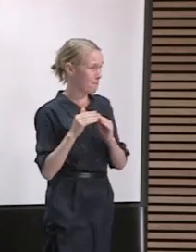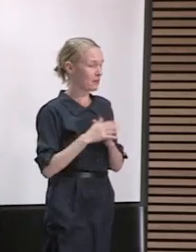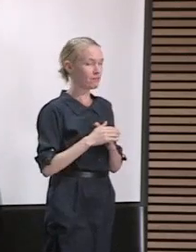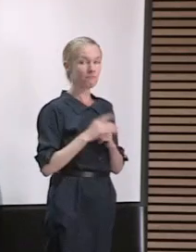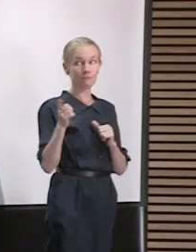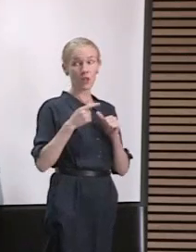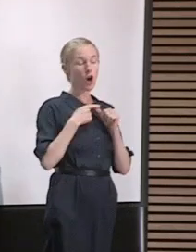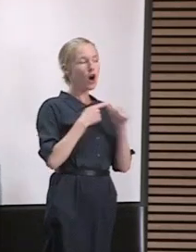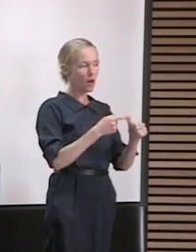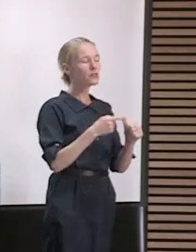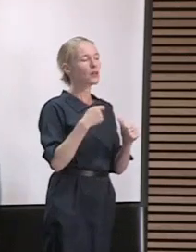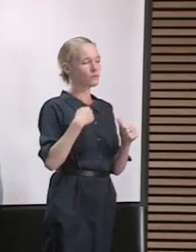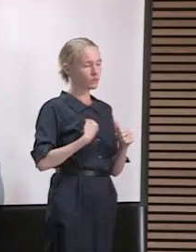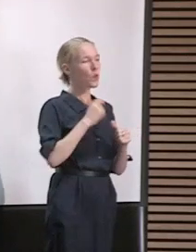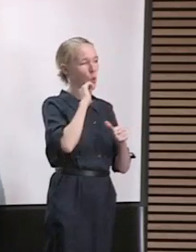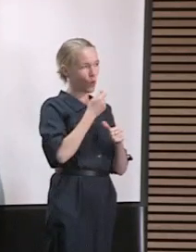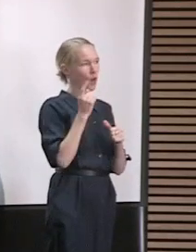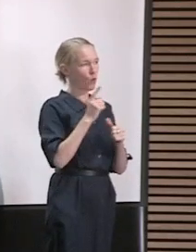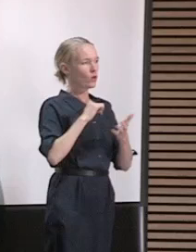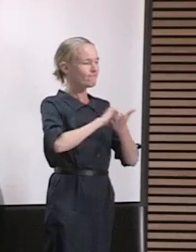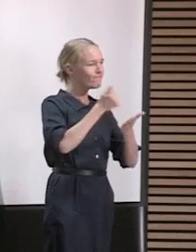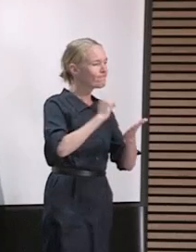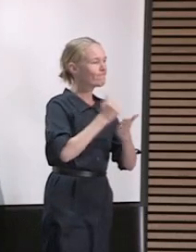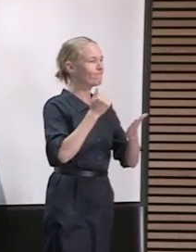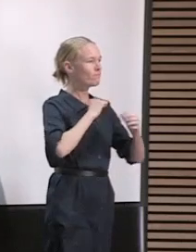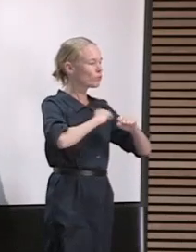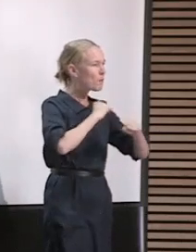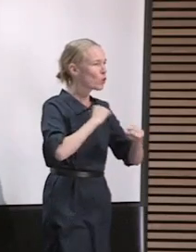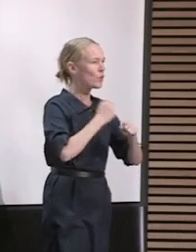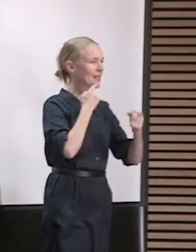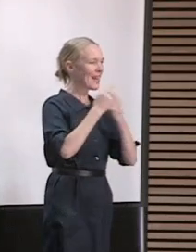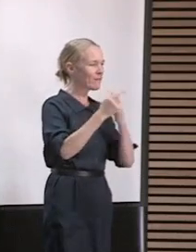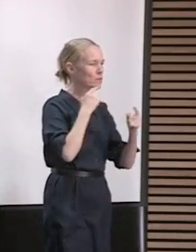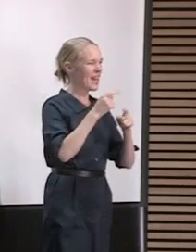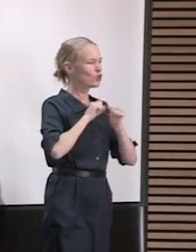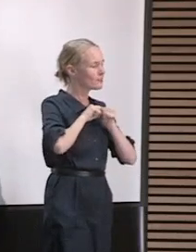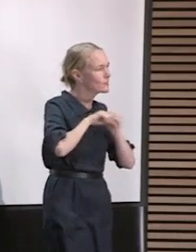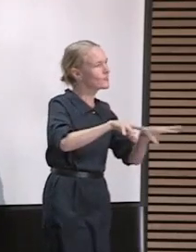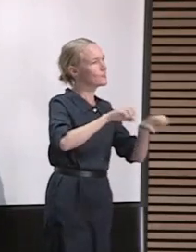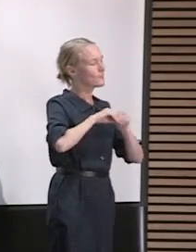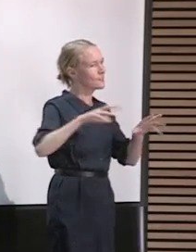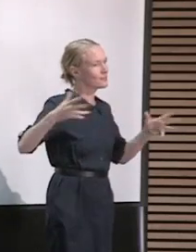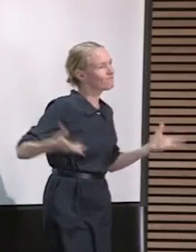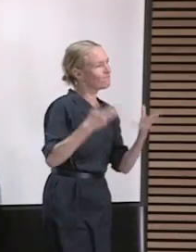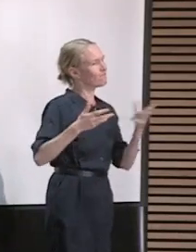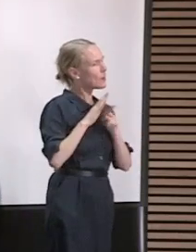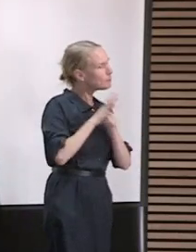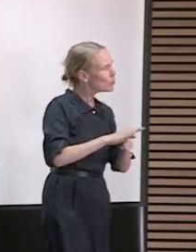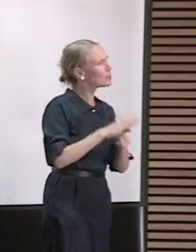up, but we're not just relying on that. We will have some communications going out both locally and nationally. I've